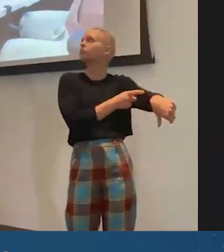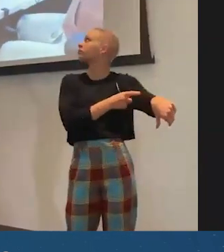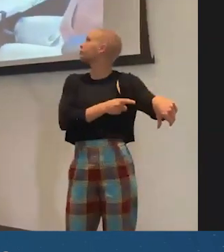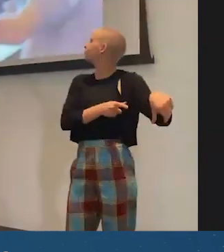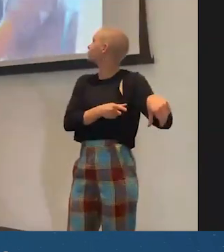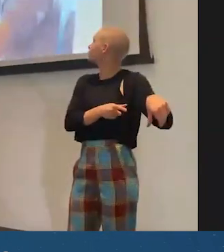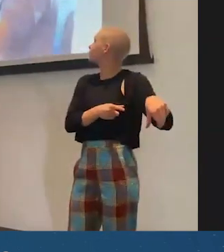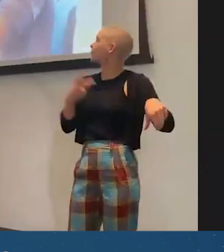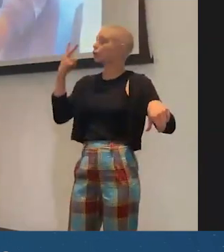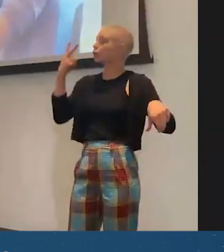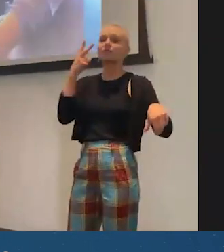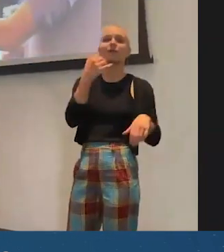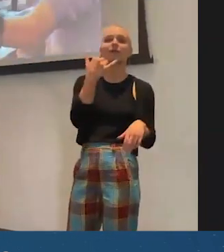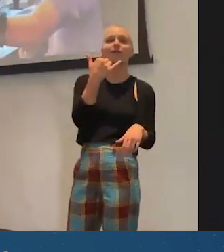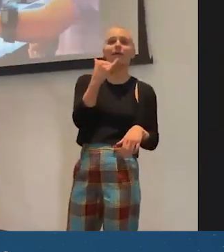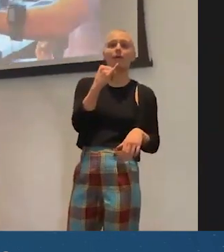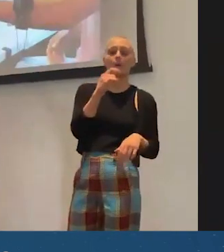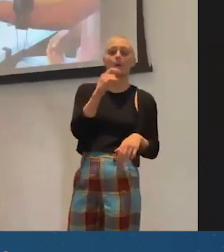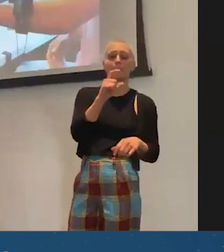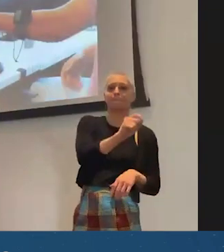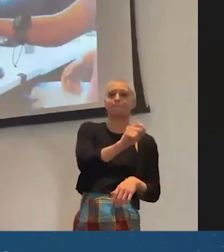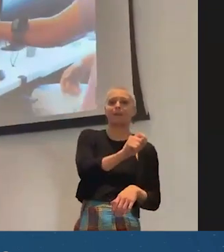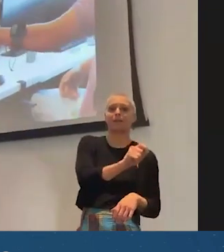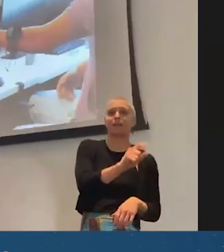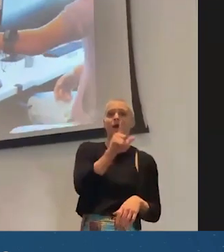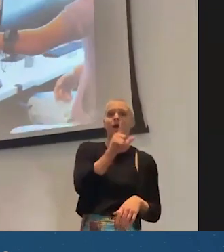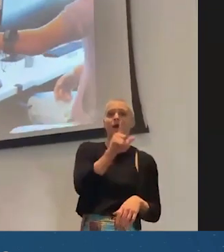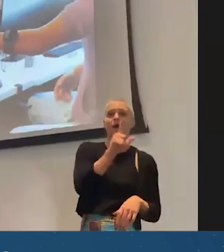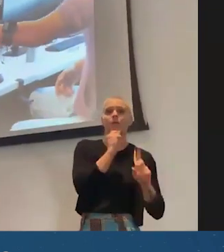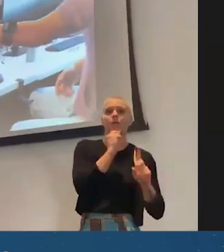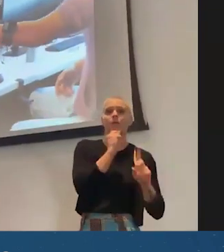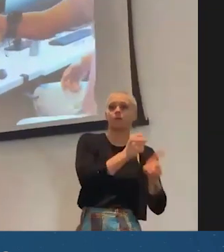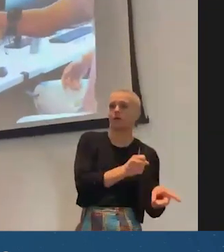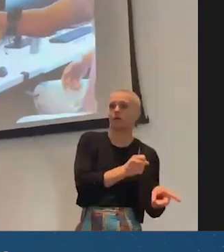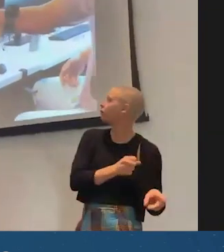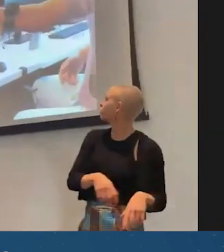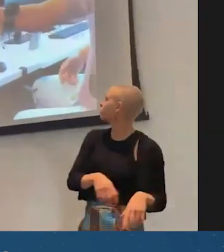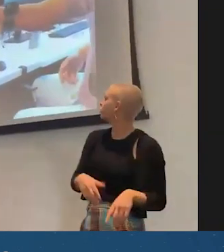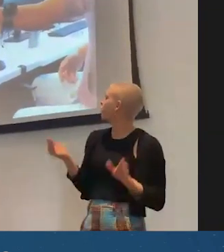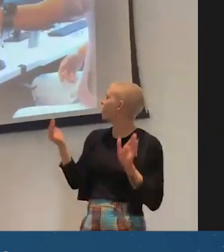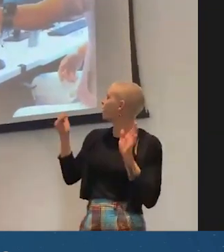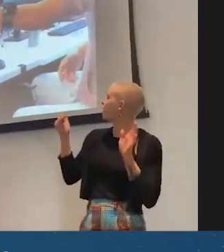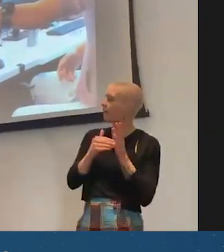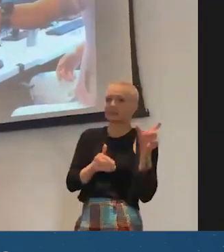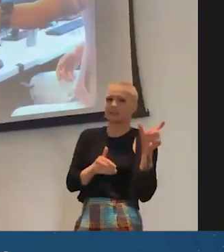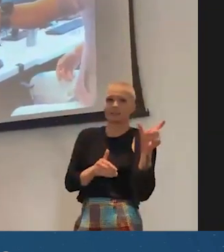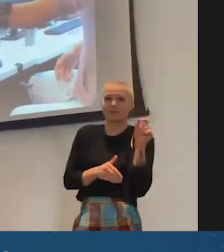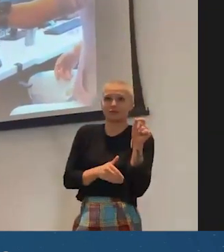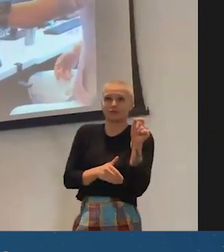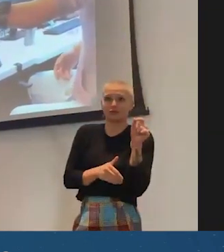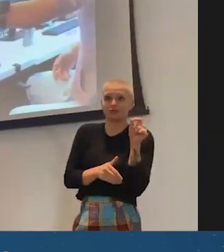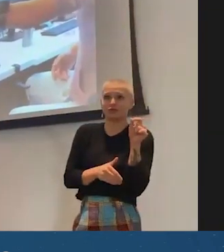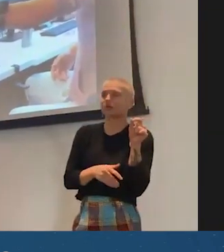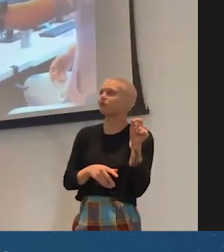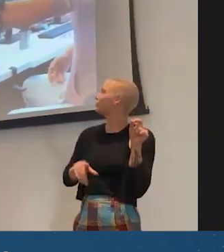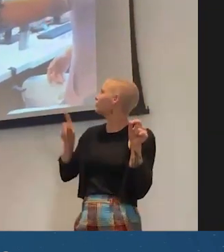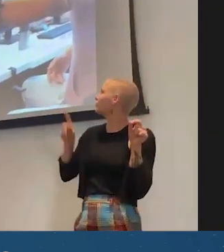So when he lets go, it knocks down. You can see he does it again. So he's doing another pinch. If the video was a higher resolution here, I'm sorry,